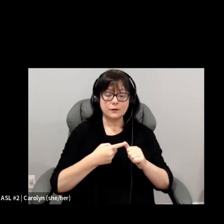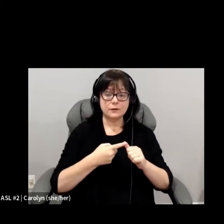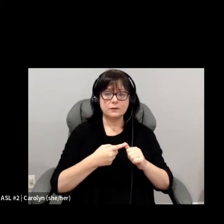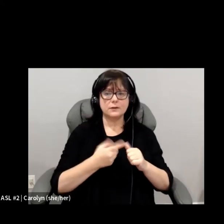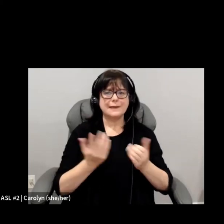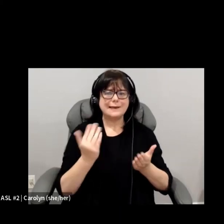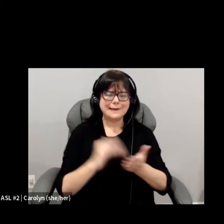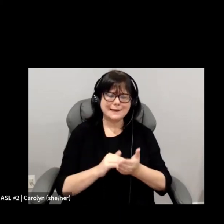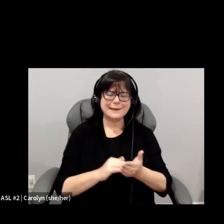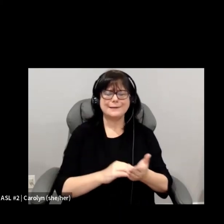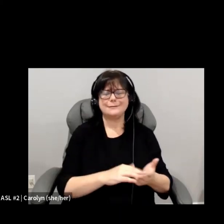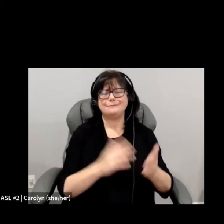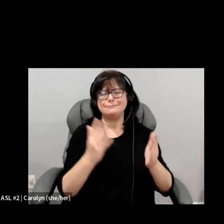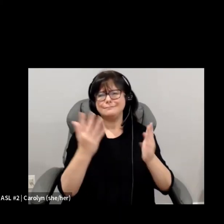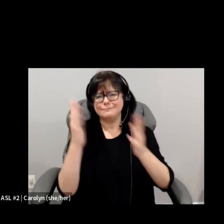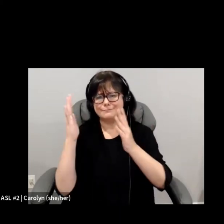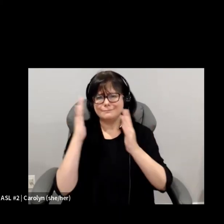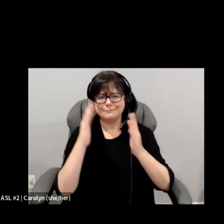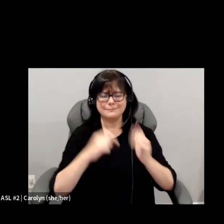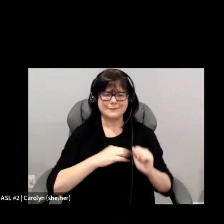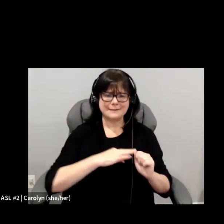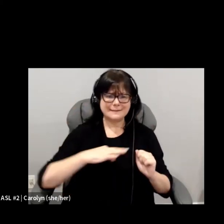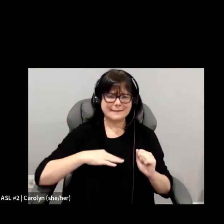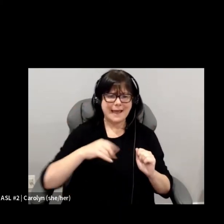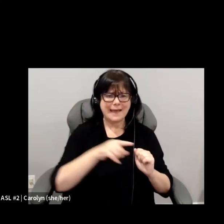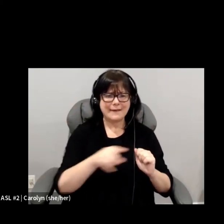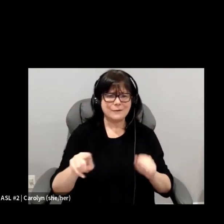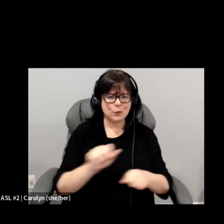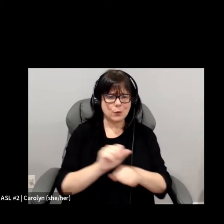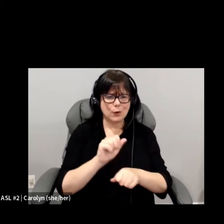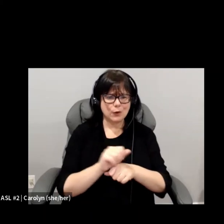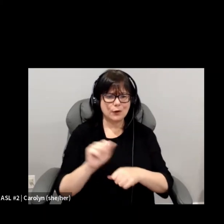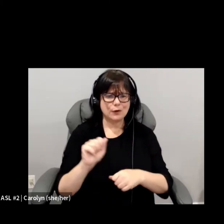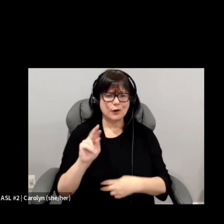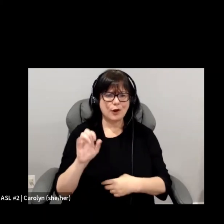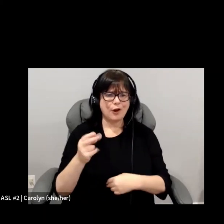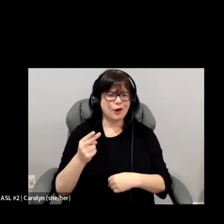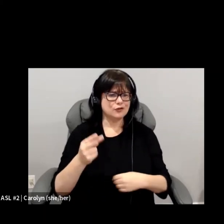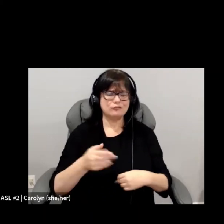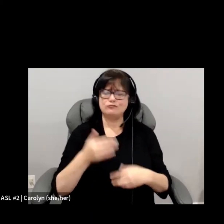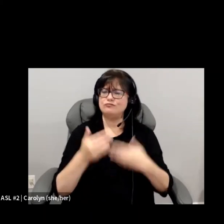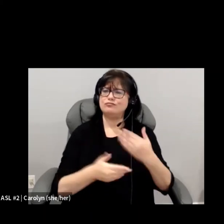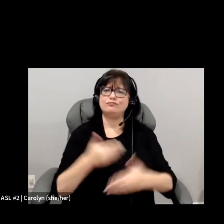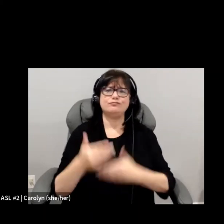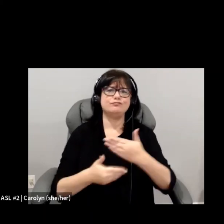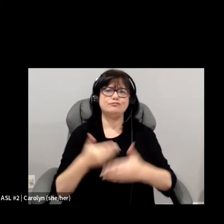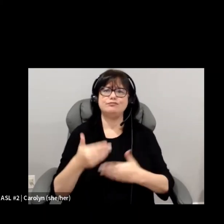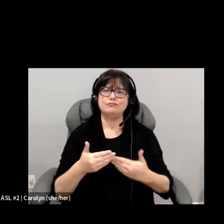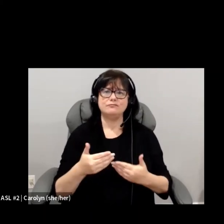THIS EVENING GO AND SEAMLESS. WE COULD NEVER DO THIS WITHOUT YOU.